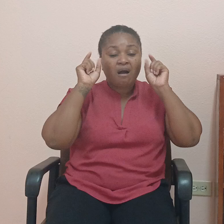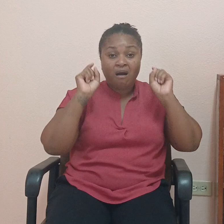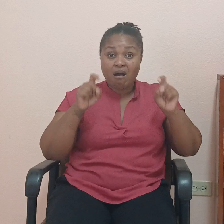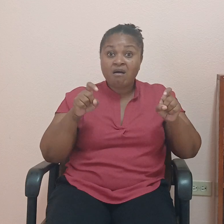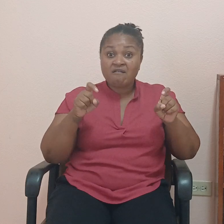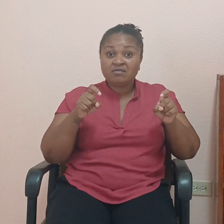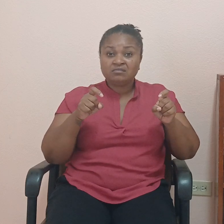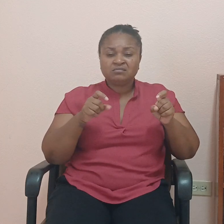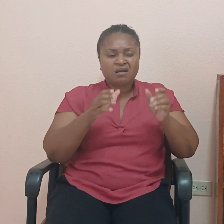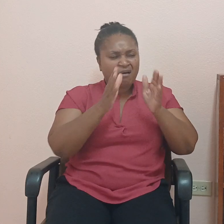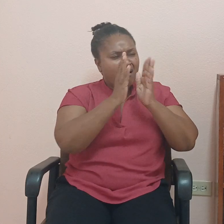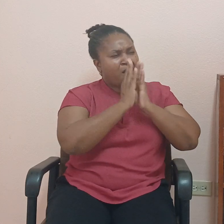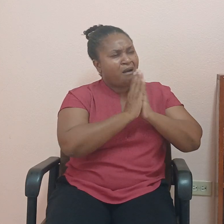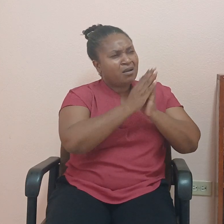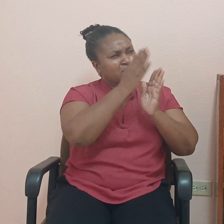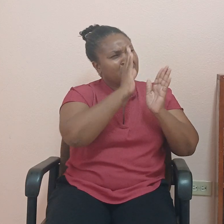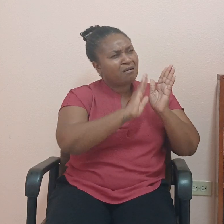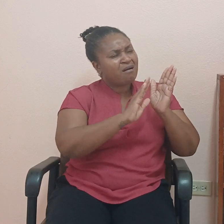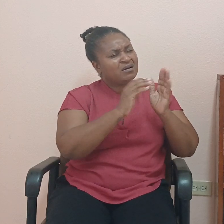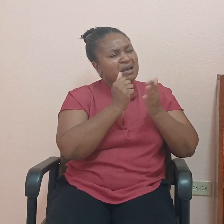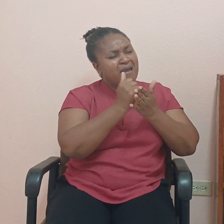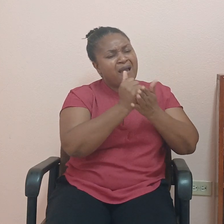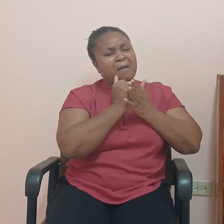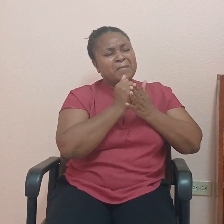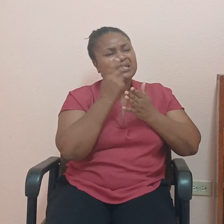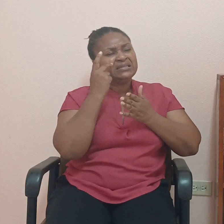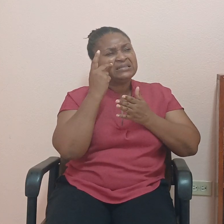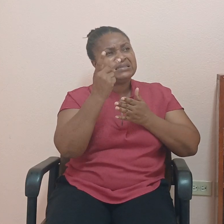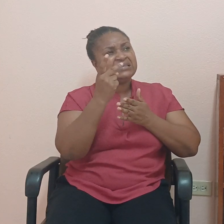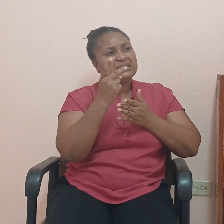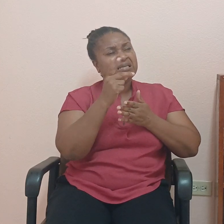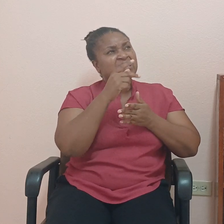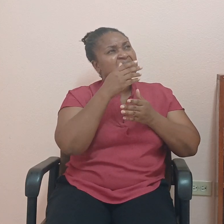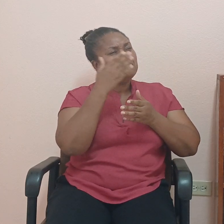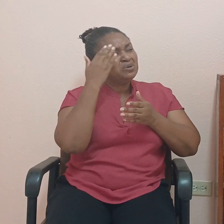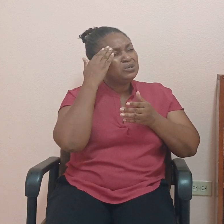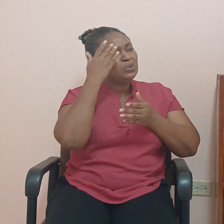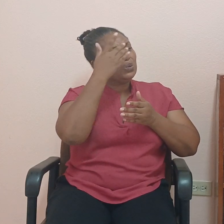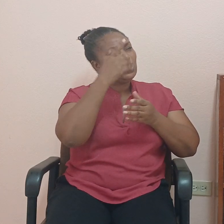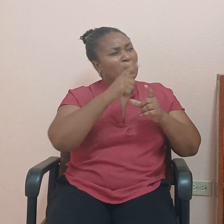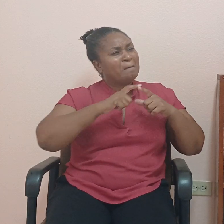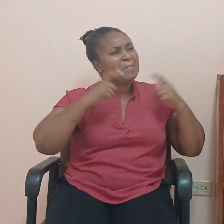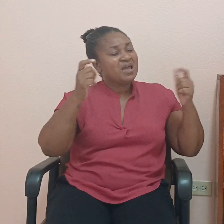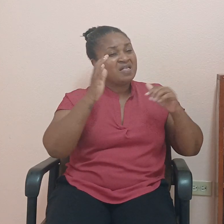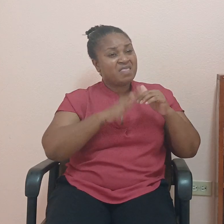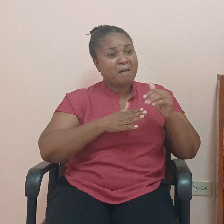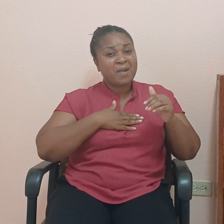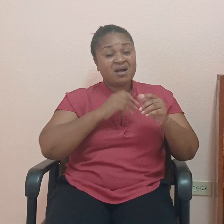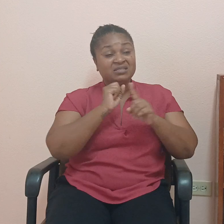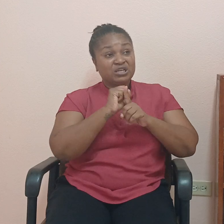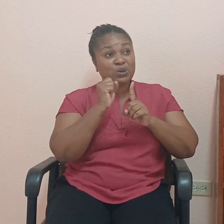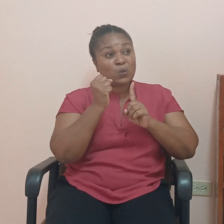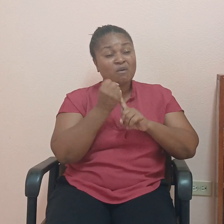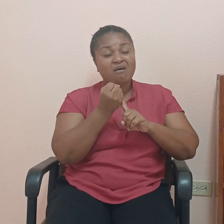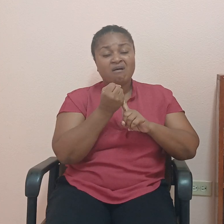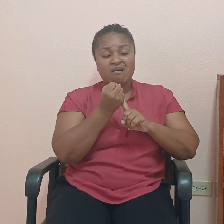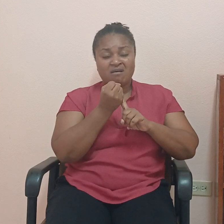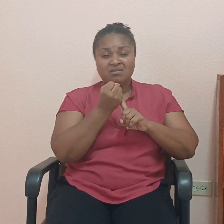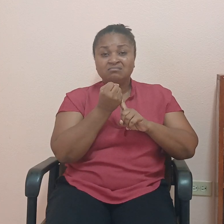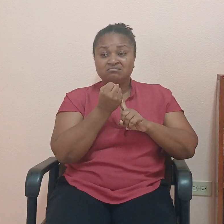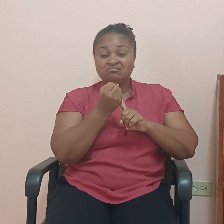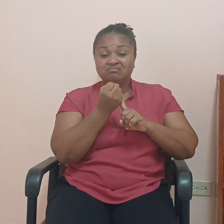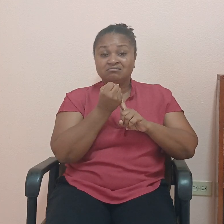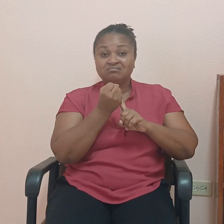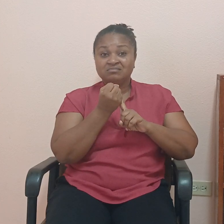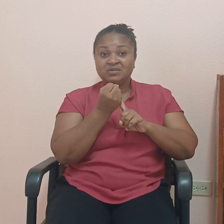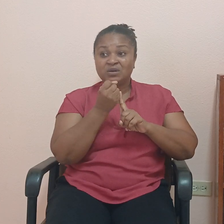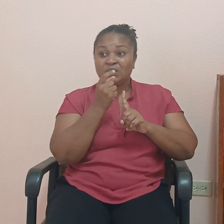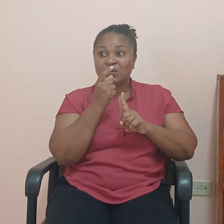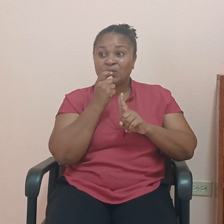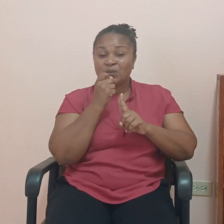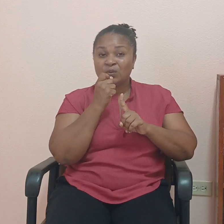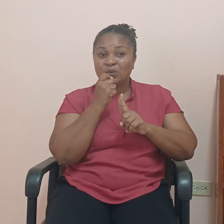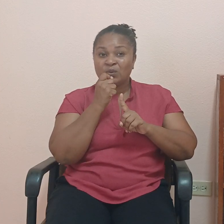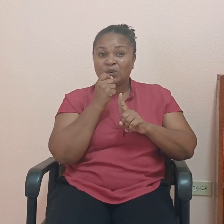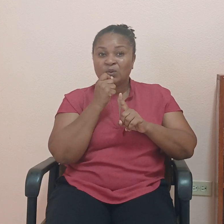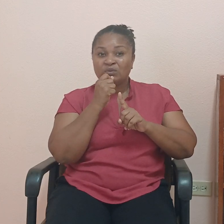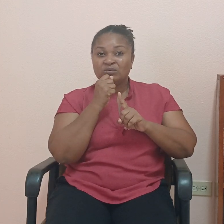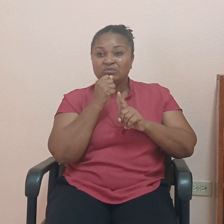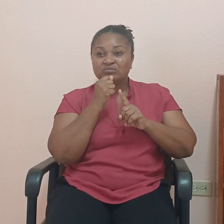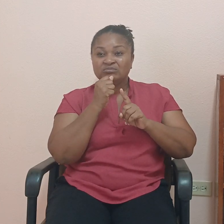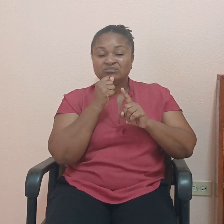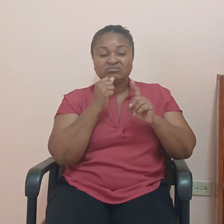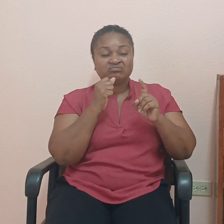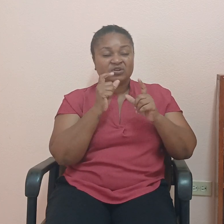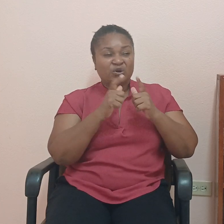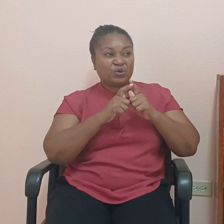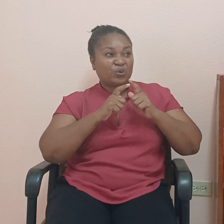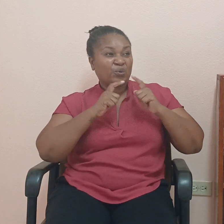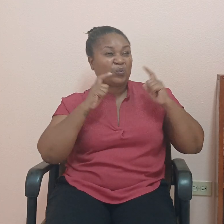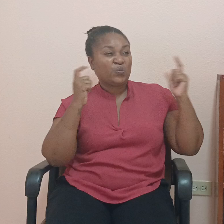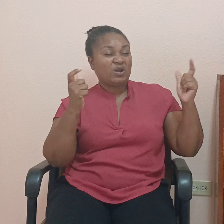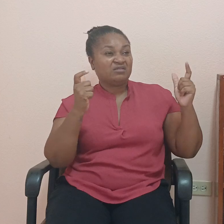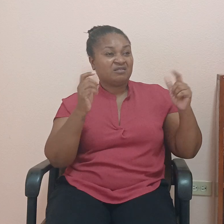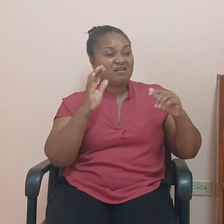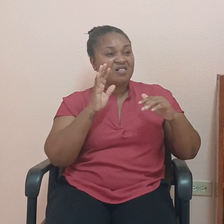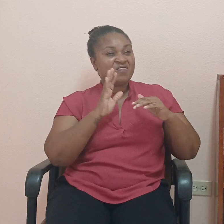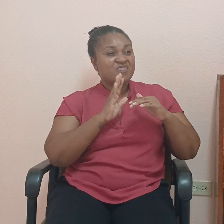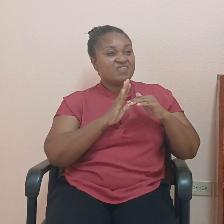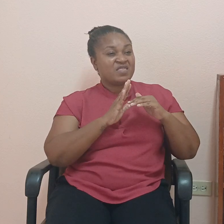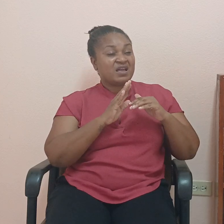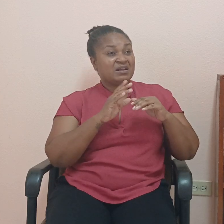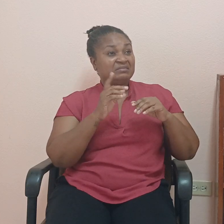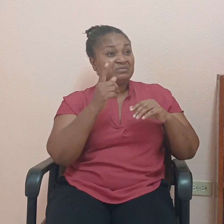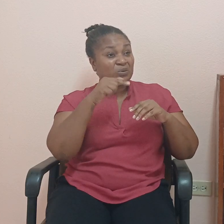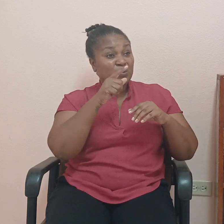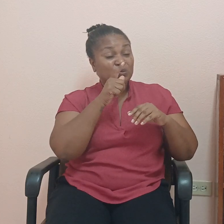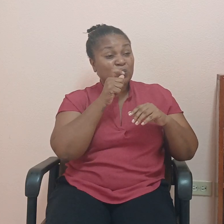ASK HIM TO HELP US SEE THAT HE IS BIGGER THAN THE SITUATION AND THOSE WITH YOU ARE FAR GREATER THAN